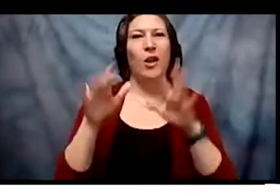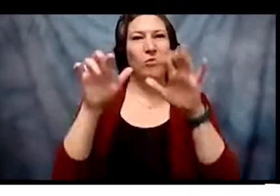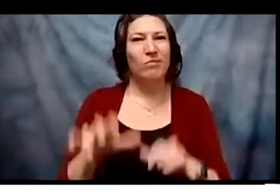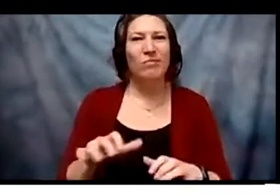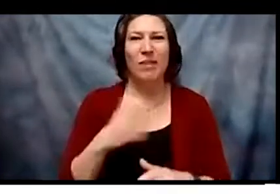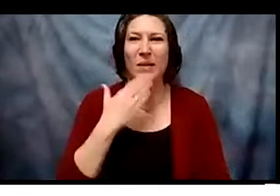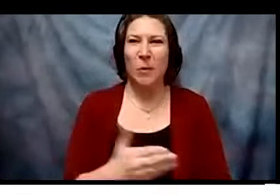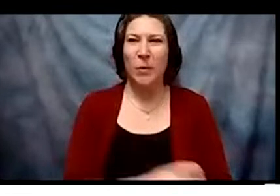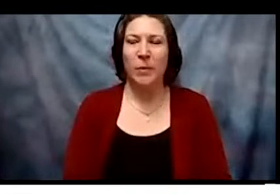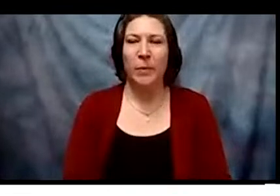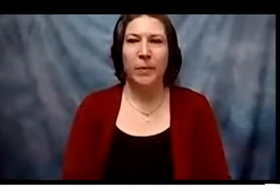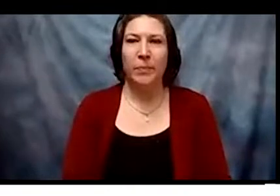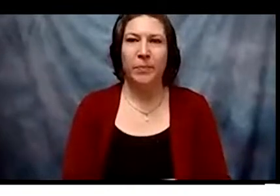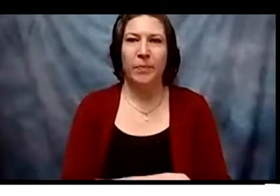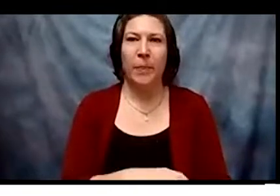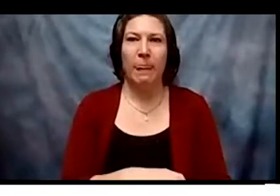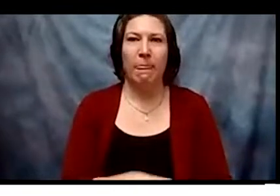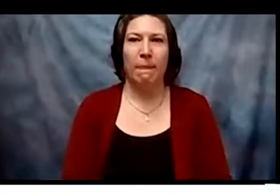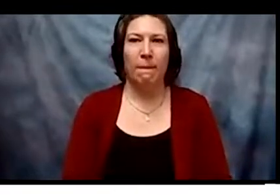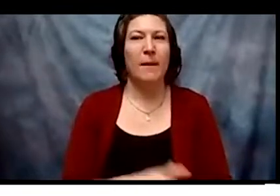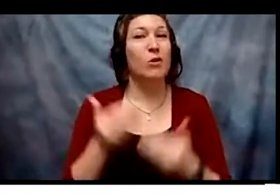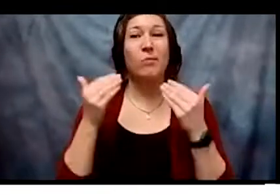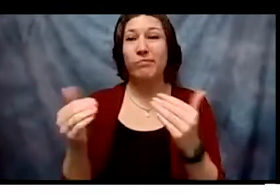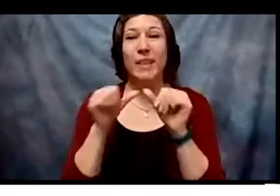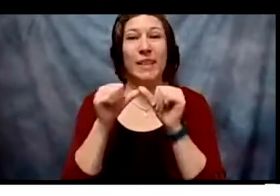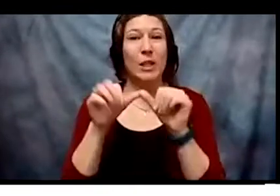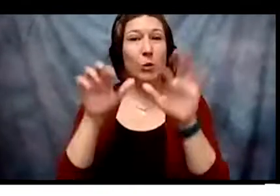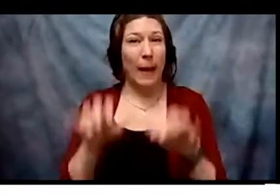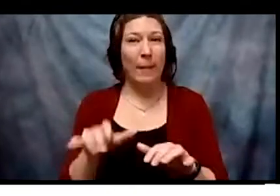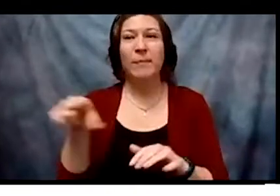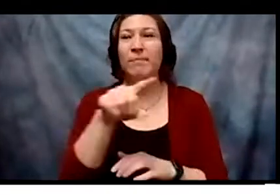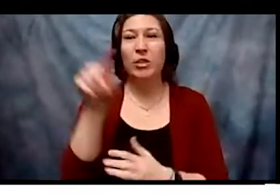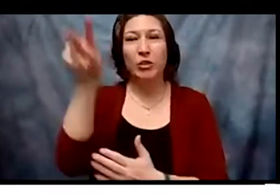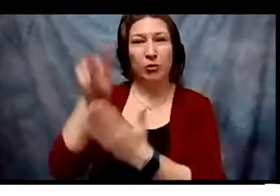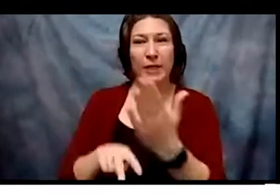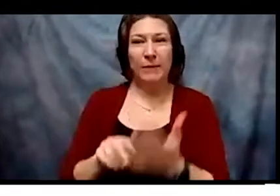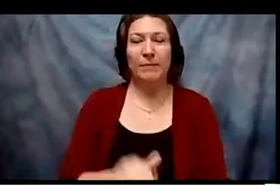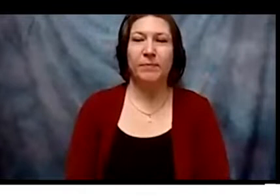We'll allow those chats to keep coming in so you can read those.